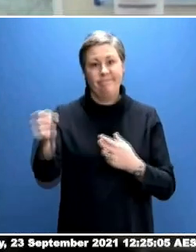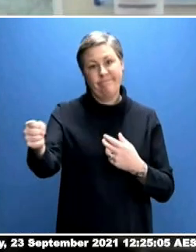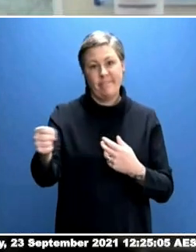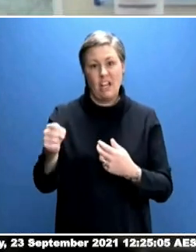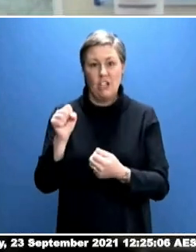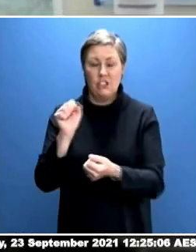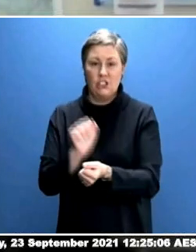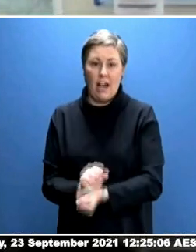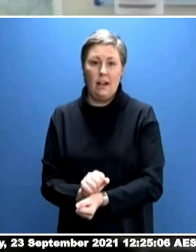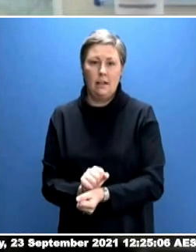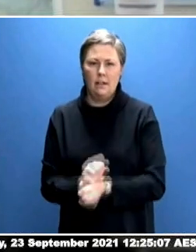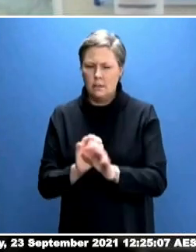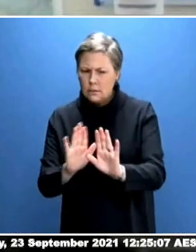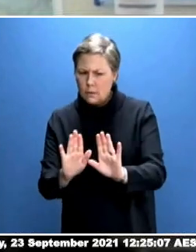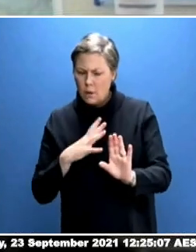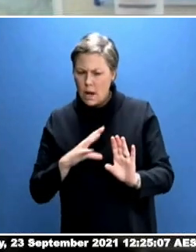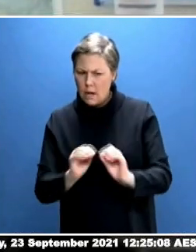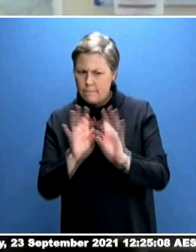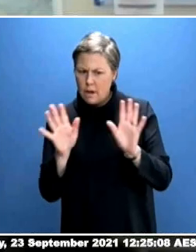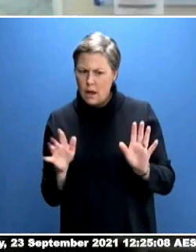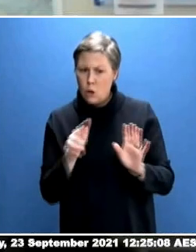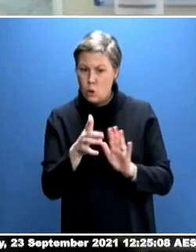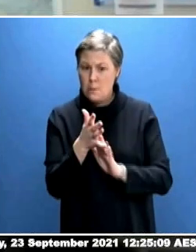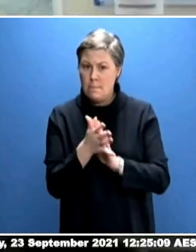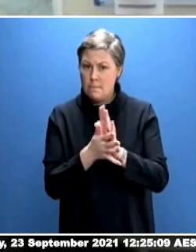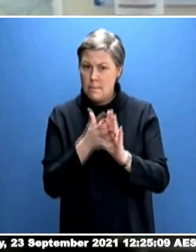Mr Espie, can I just clarify, are you talking about a case